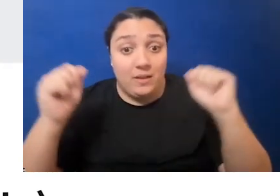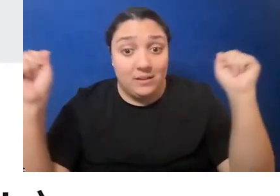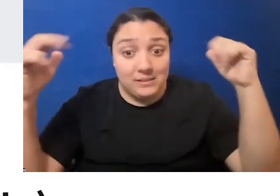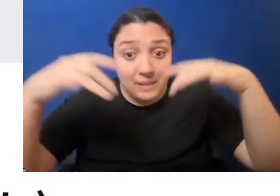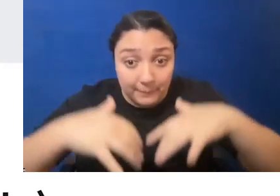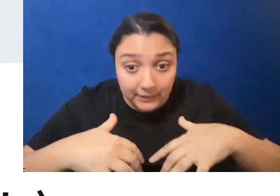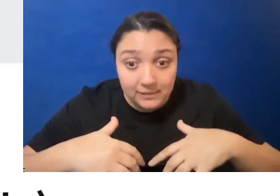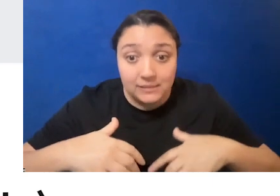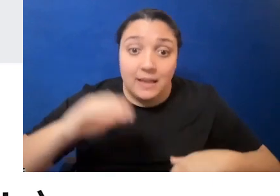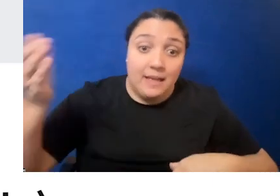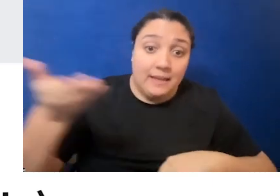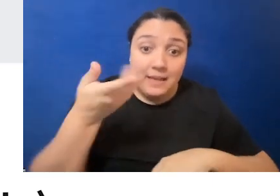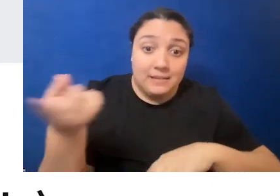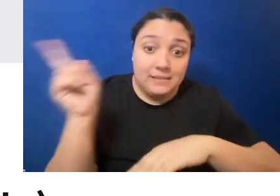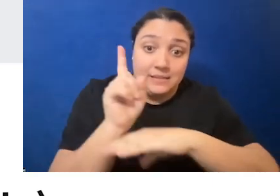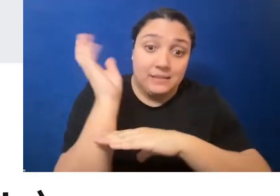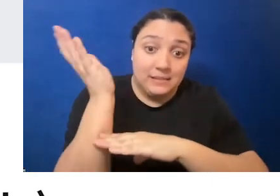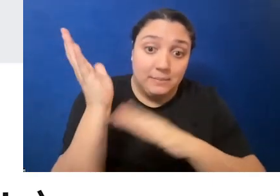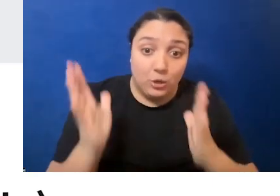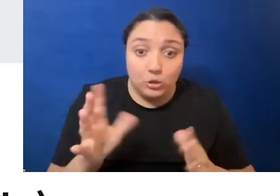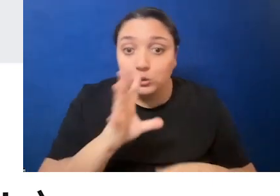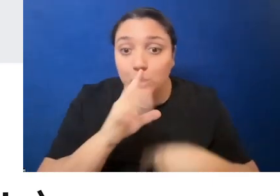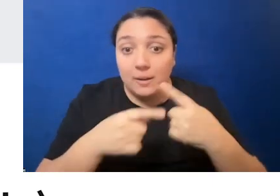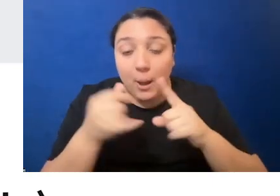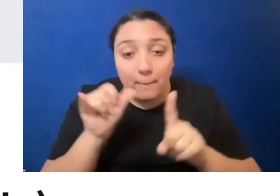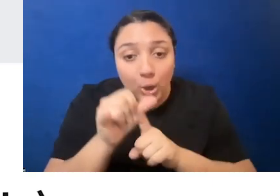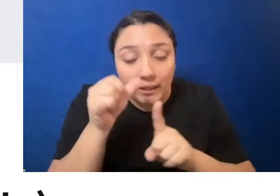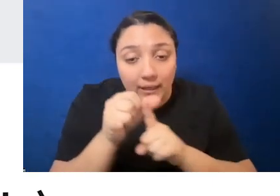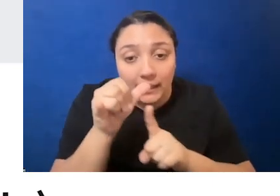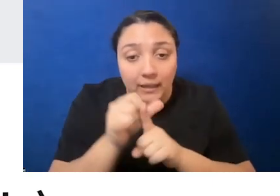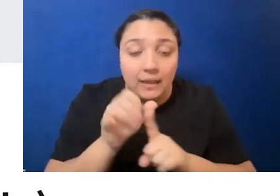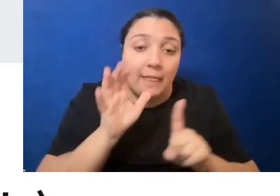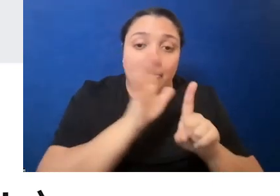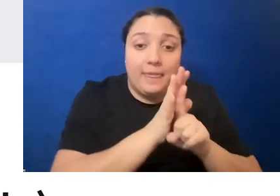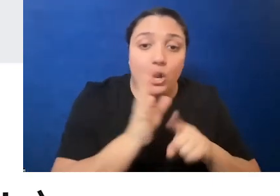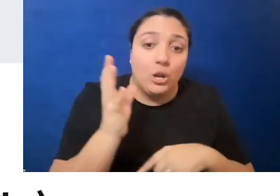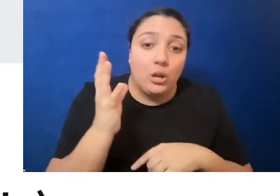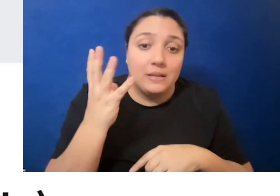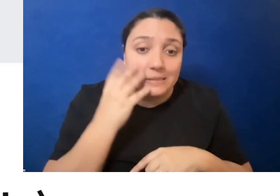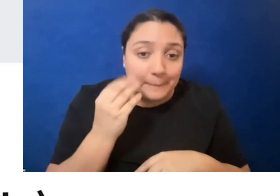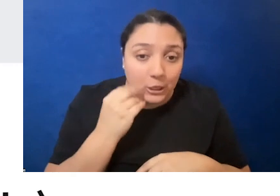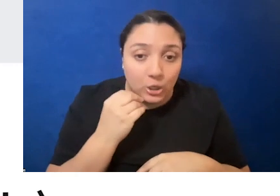WITH THE WHOLE GROUP. WE HAVE HAD SUCCESS IN THE HIGH SCHOOL WITH ASSEMBLIES AND GUEST SPEAKERS AND PEOPLE COMING IN